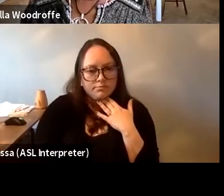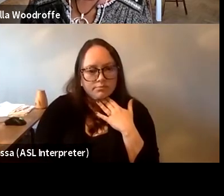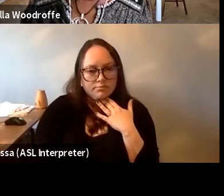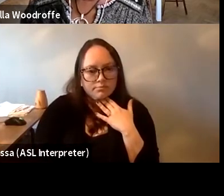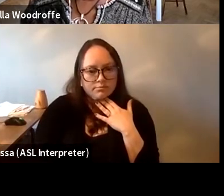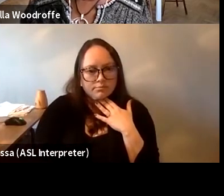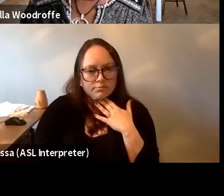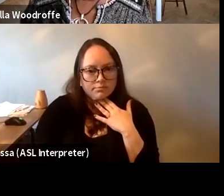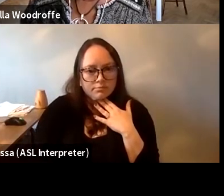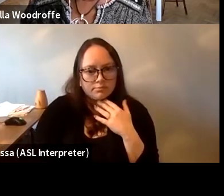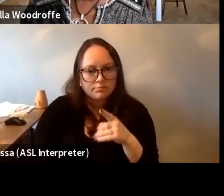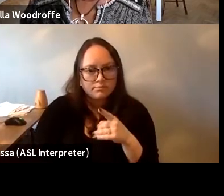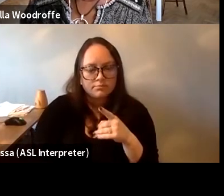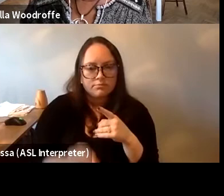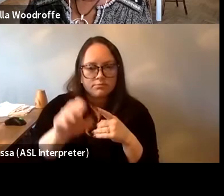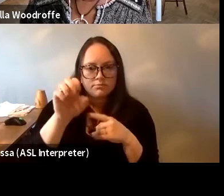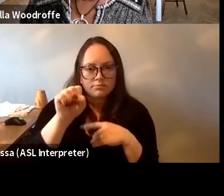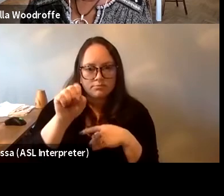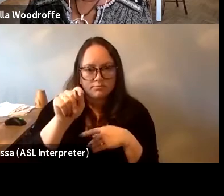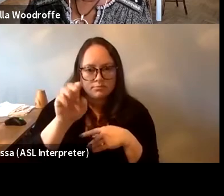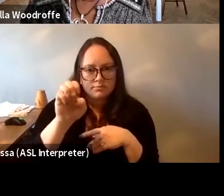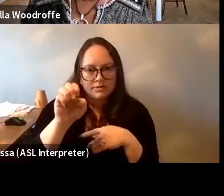I could see Maudelyne's son counting in class and the teacher trying to shut him up